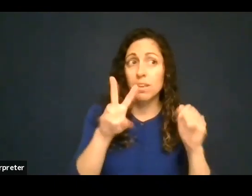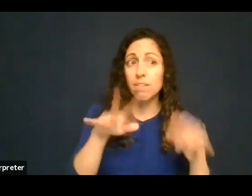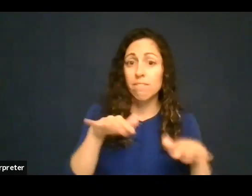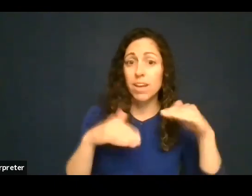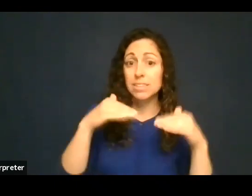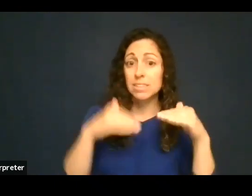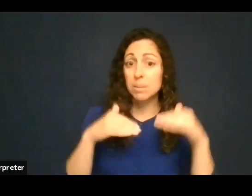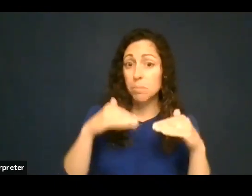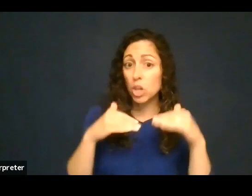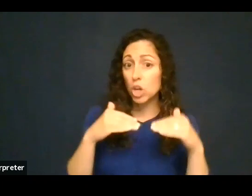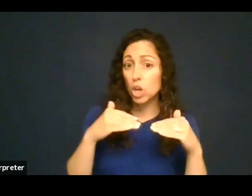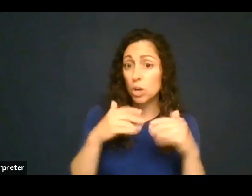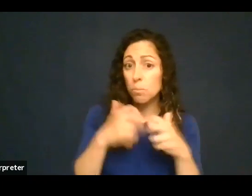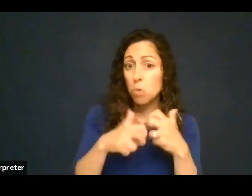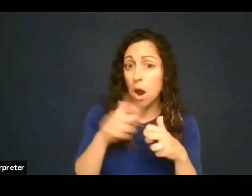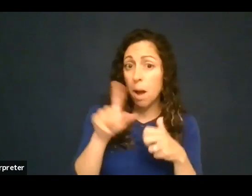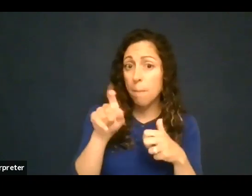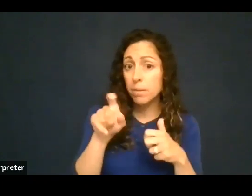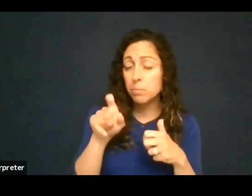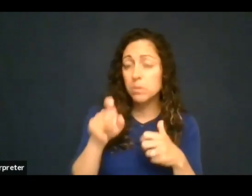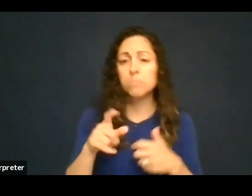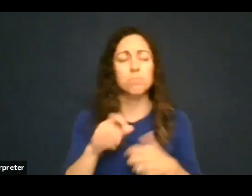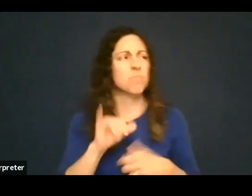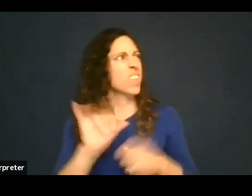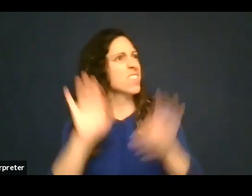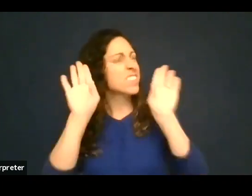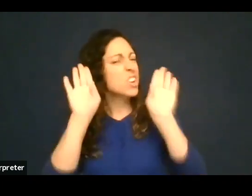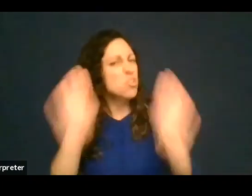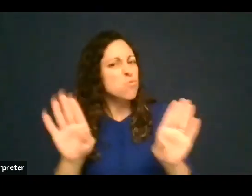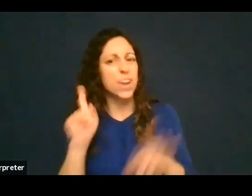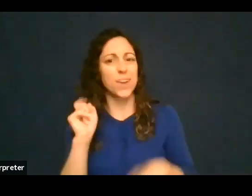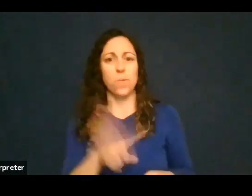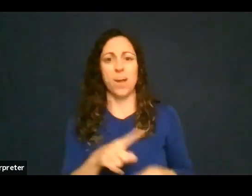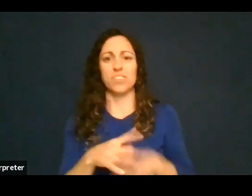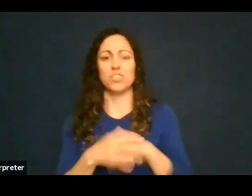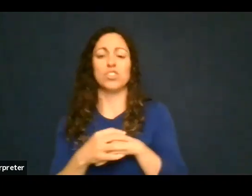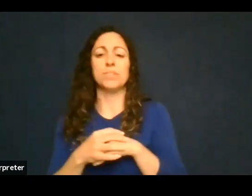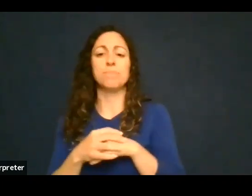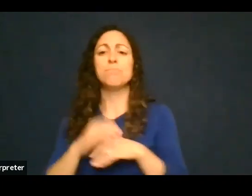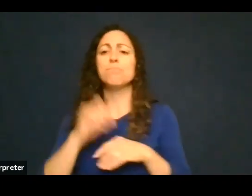This is a great question. And it was something that we briefly looked at, but wasn't